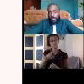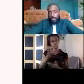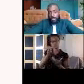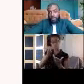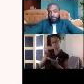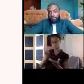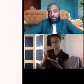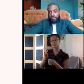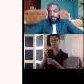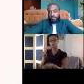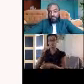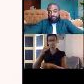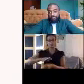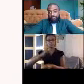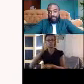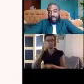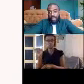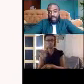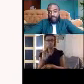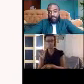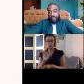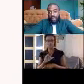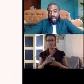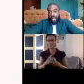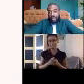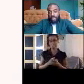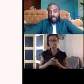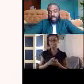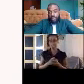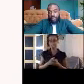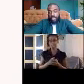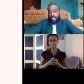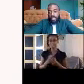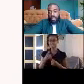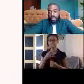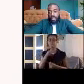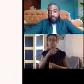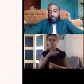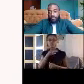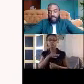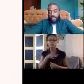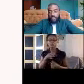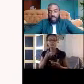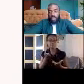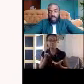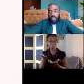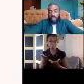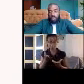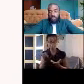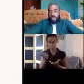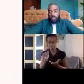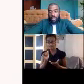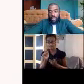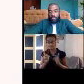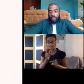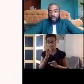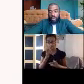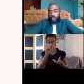So, but I am interested to know if there's any folks who want to be brave, or have thought